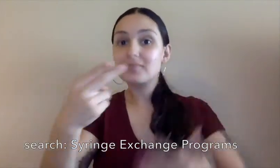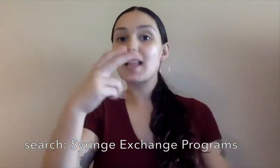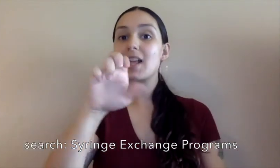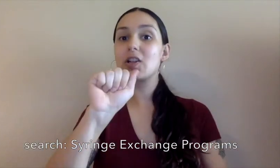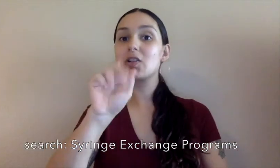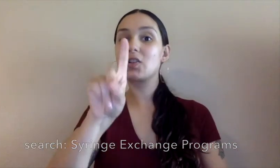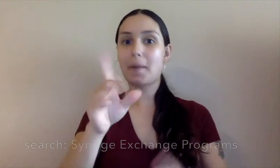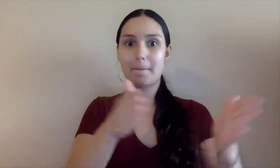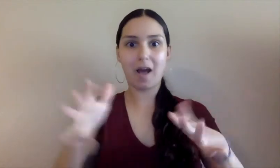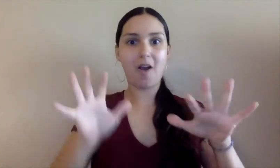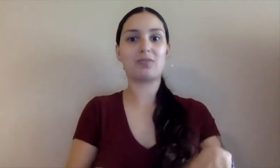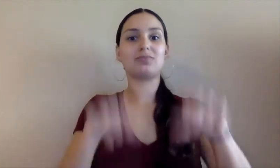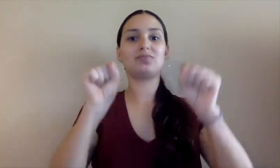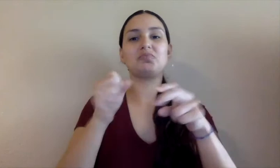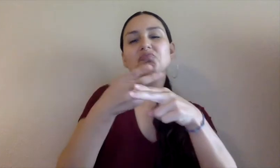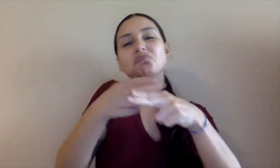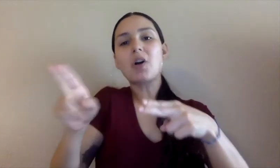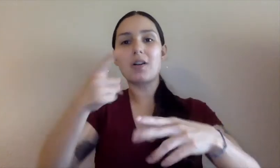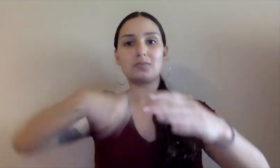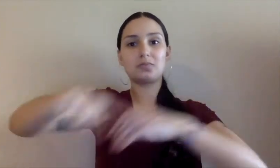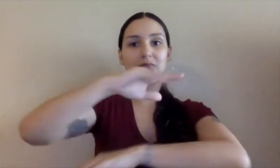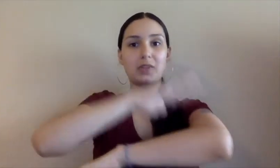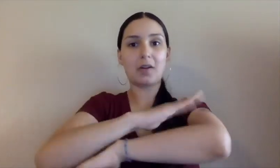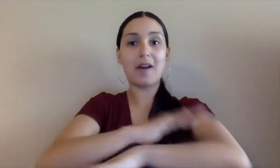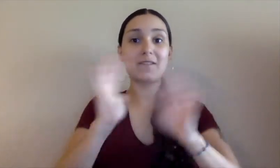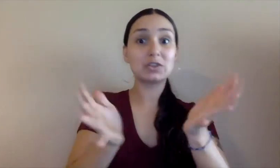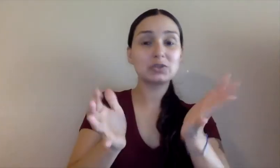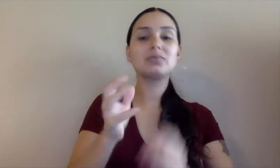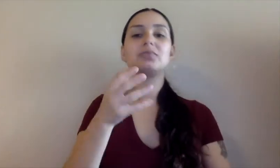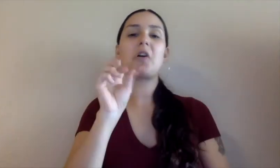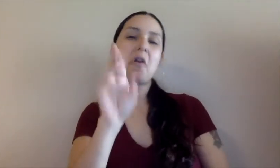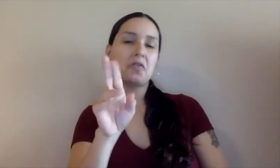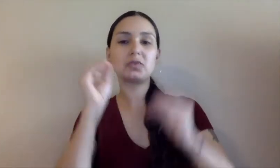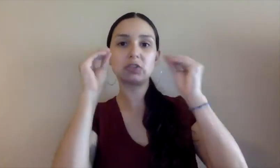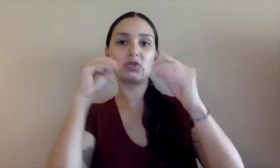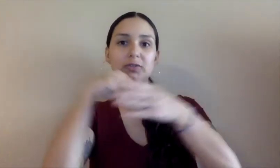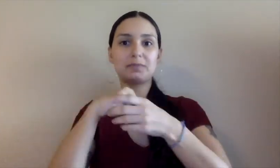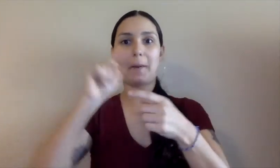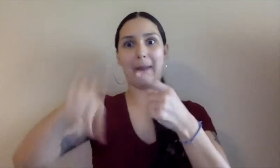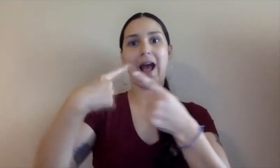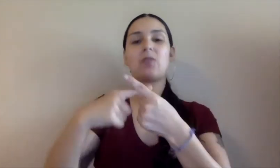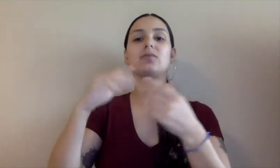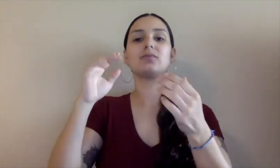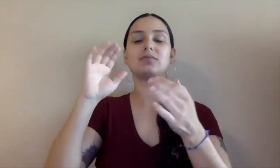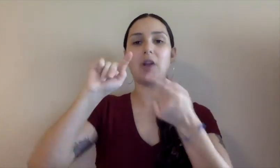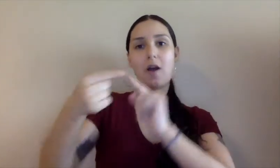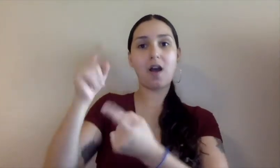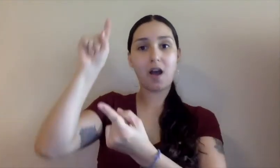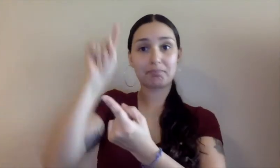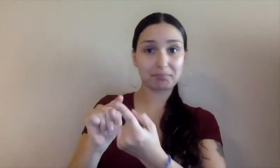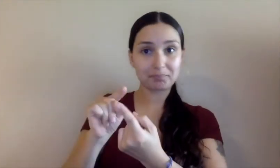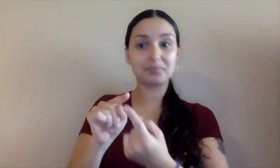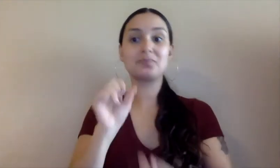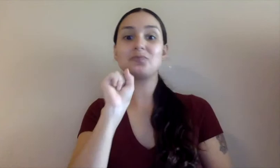HEARD is planning to host a short roundtable conversation or teach-in about harm reduction,